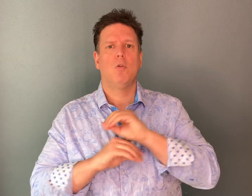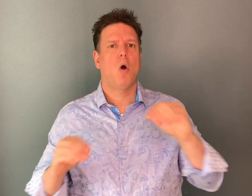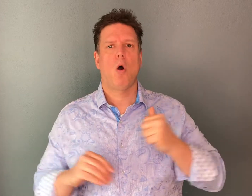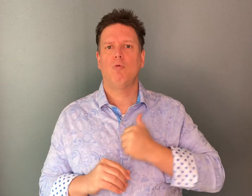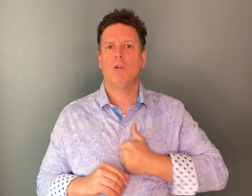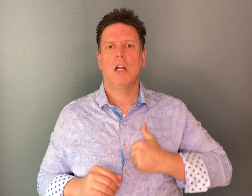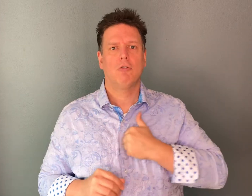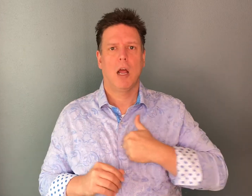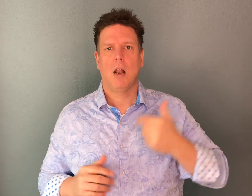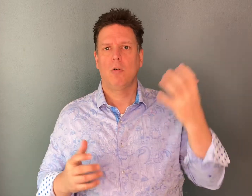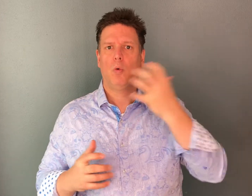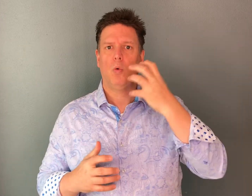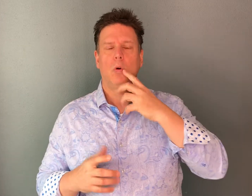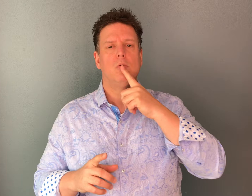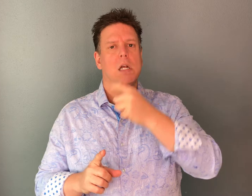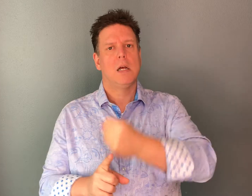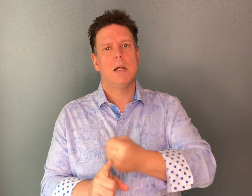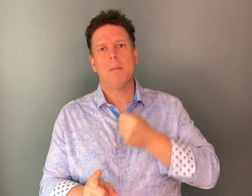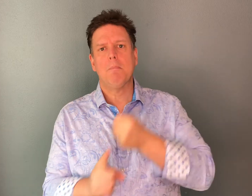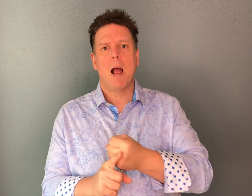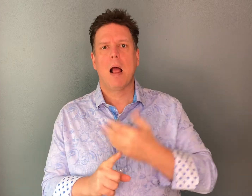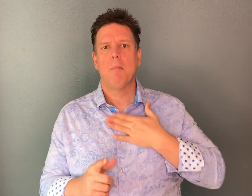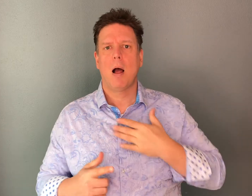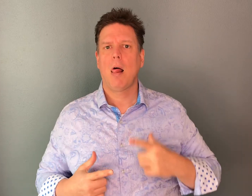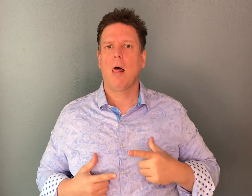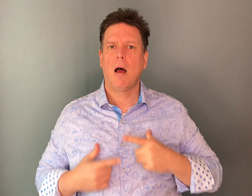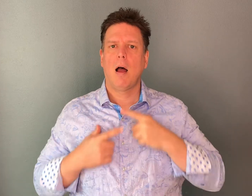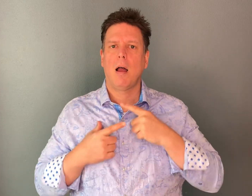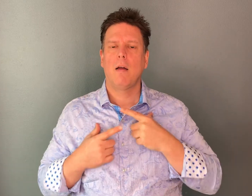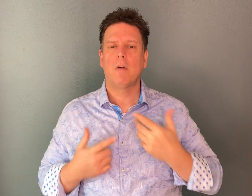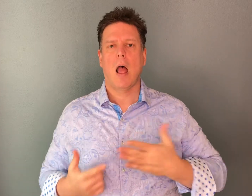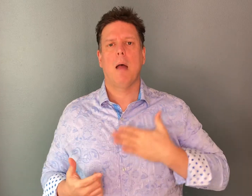regrets it really has impacted my life in a